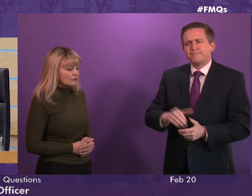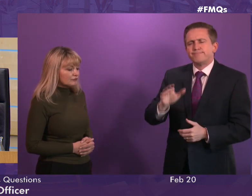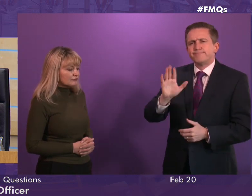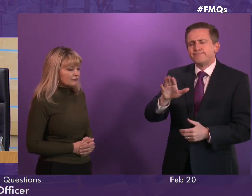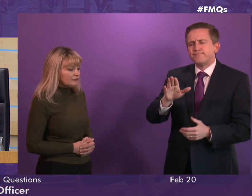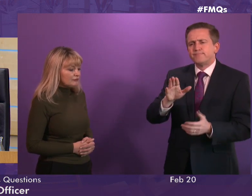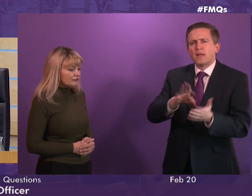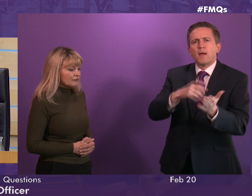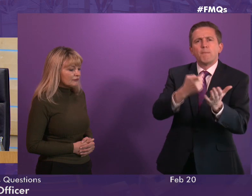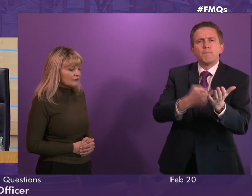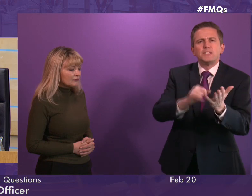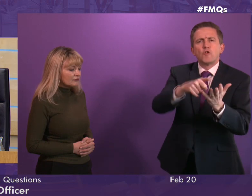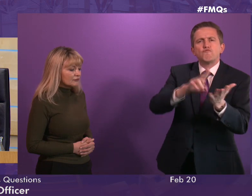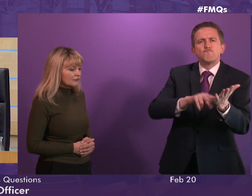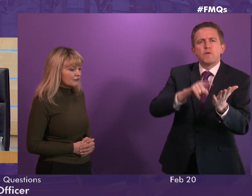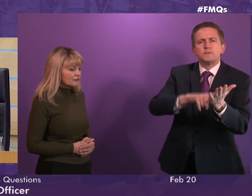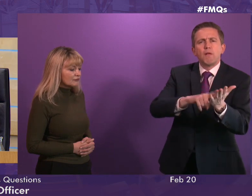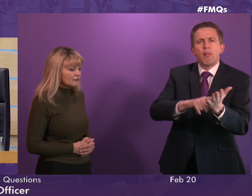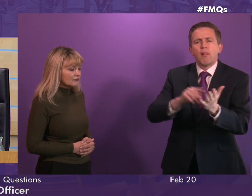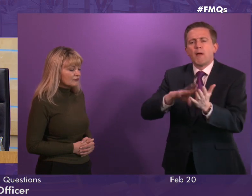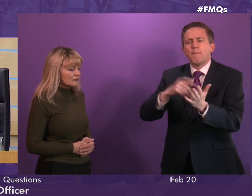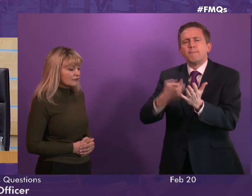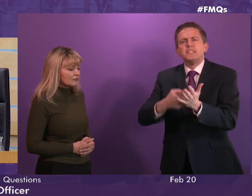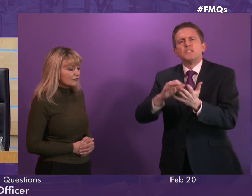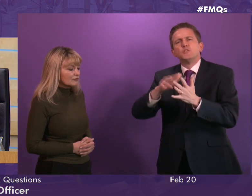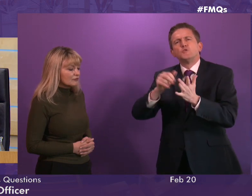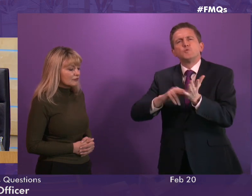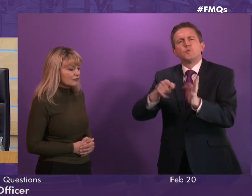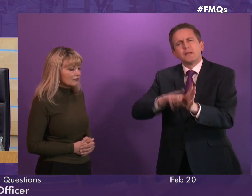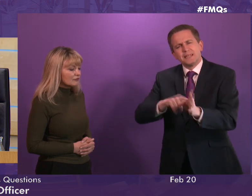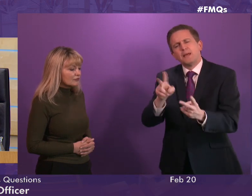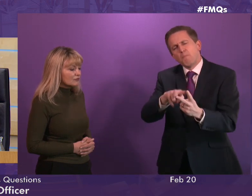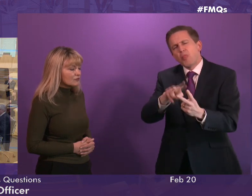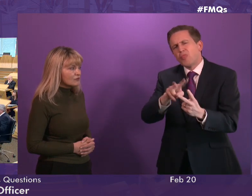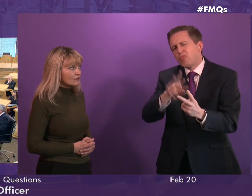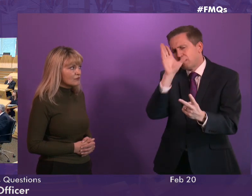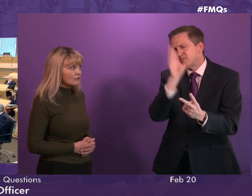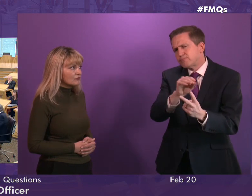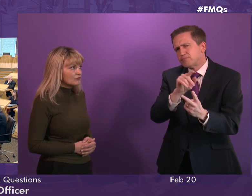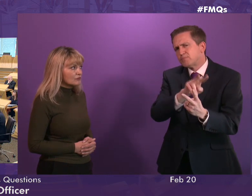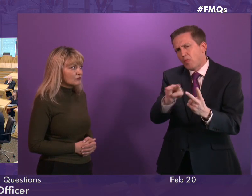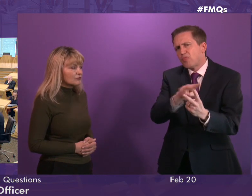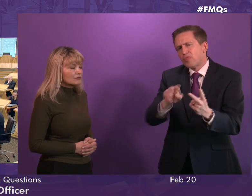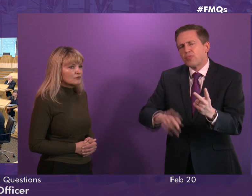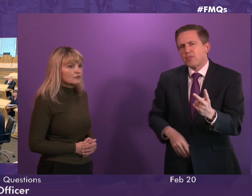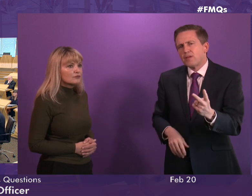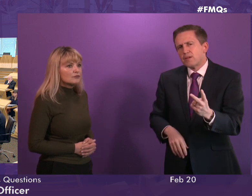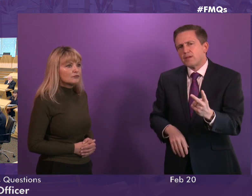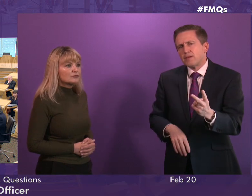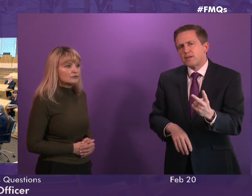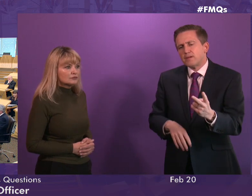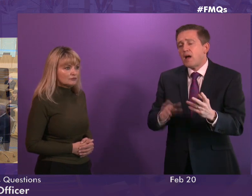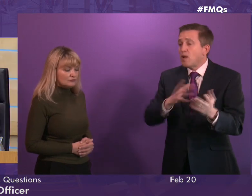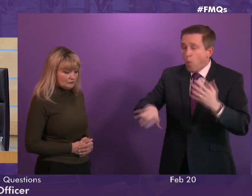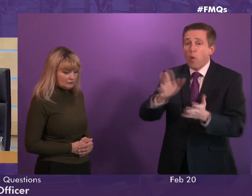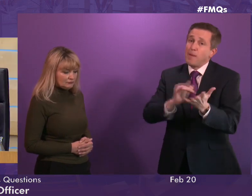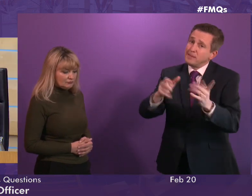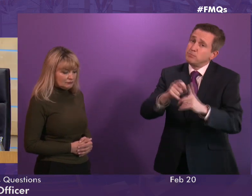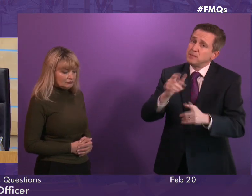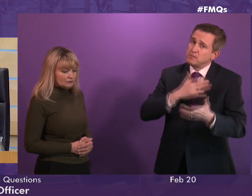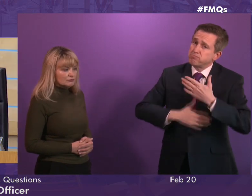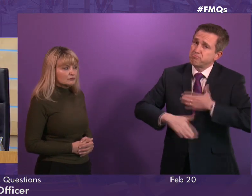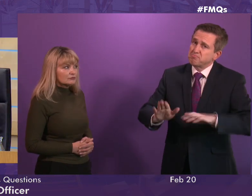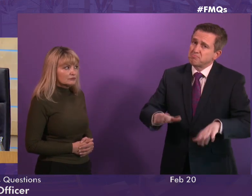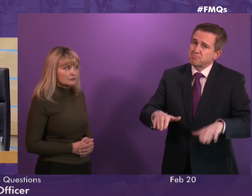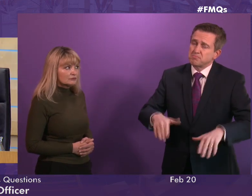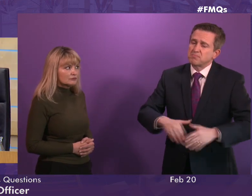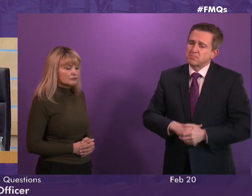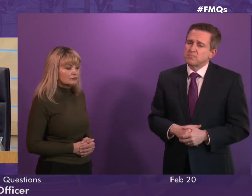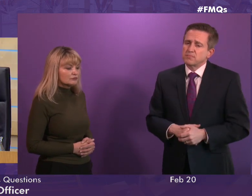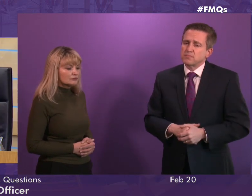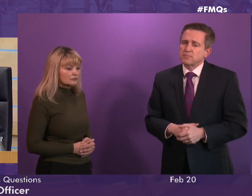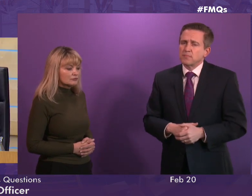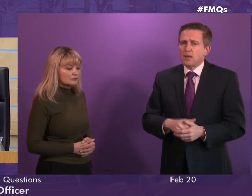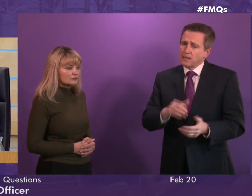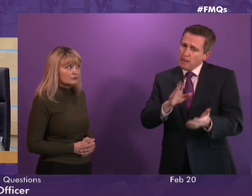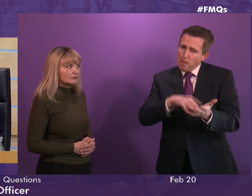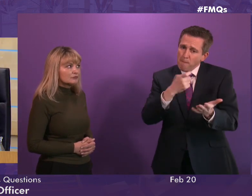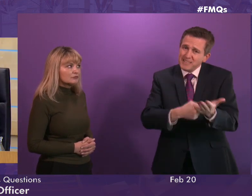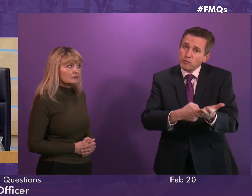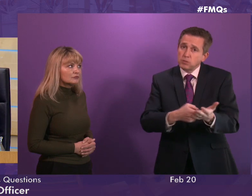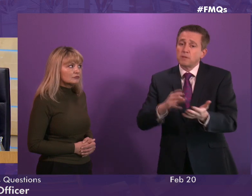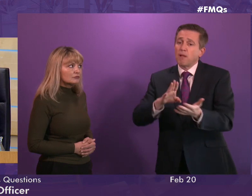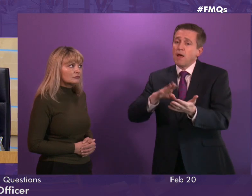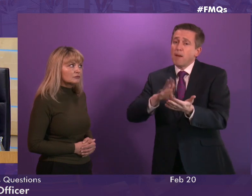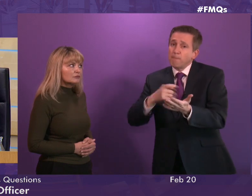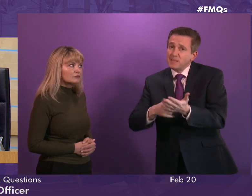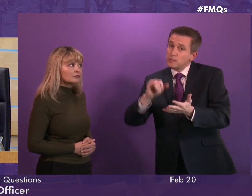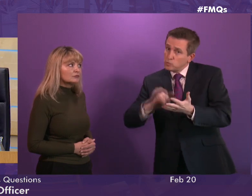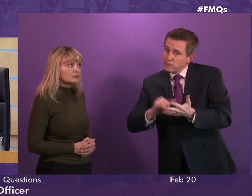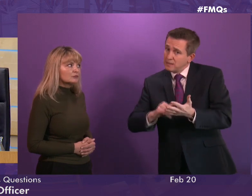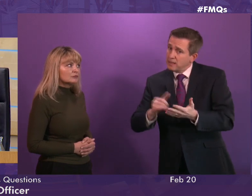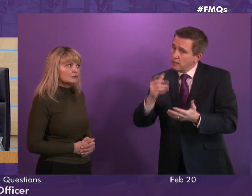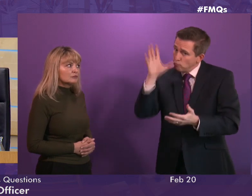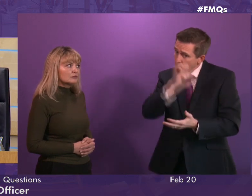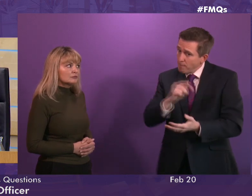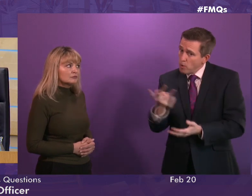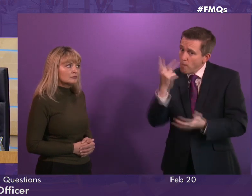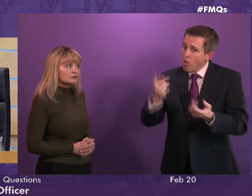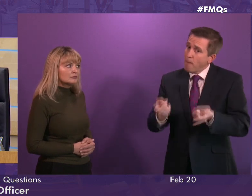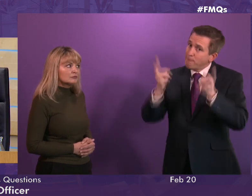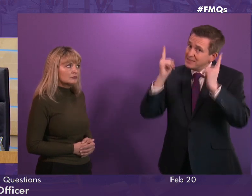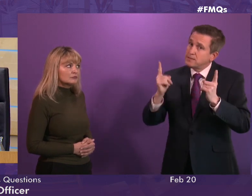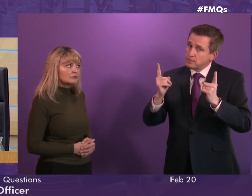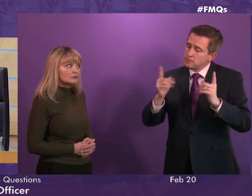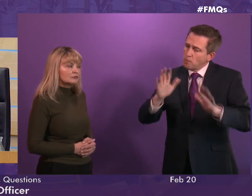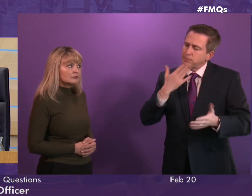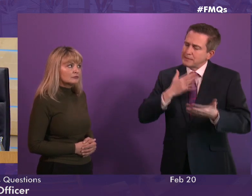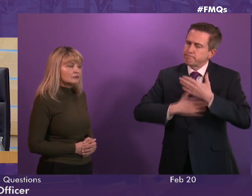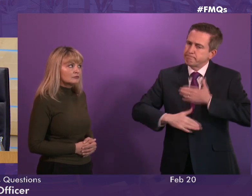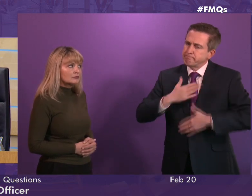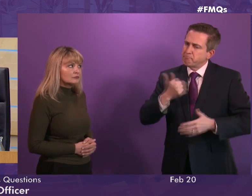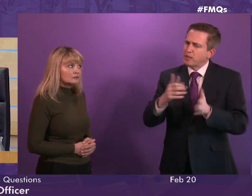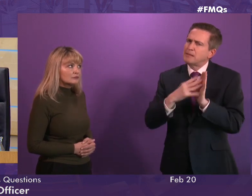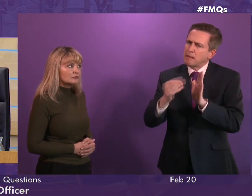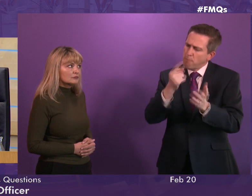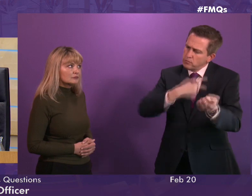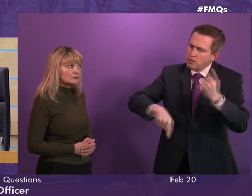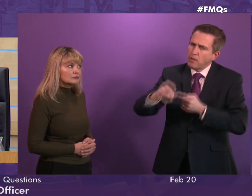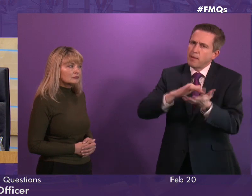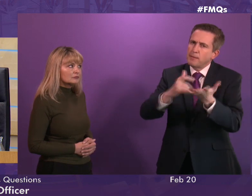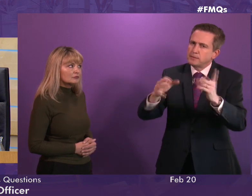Mr Russell and Mr Swinney, in particular, to set a ministerial example. Thank you.